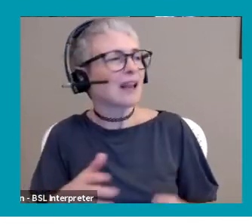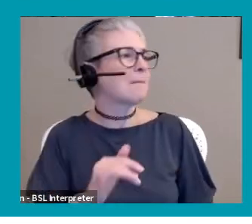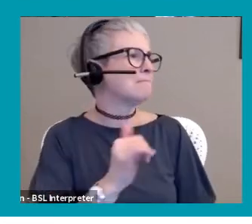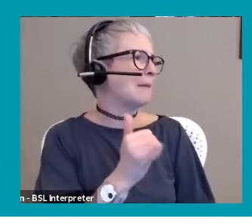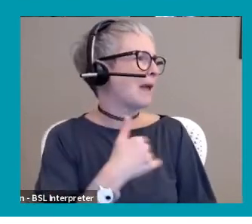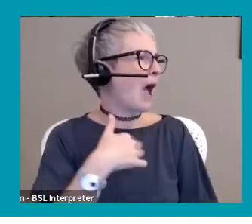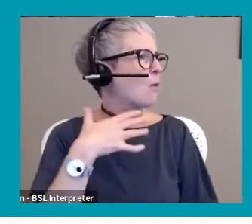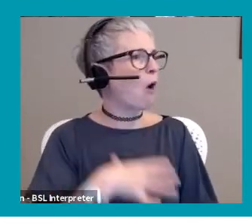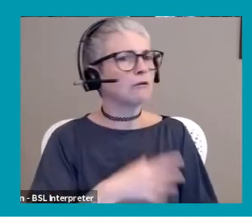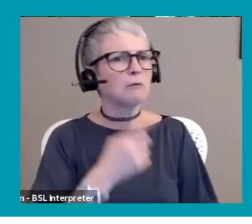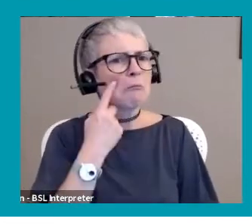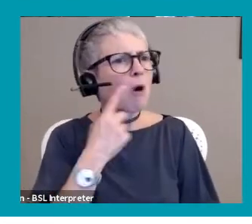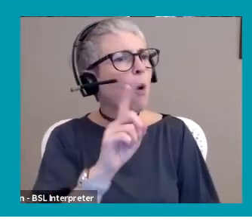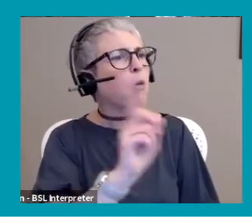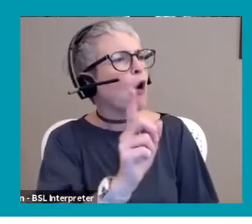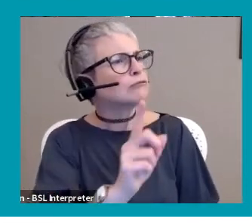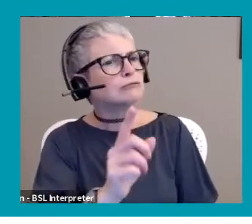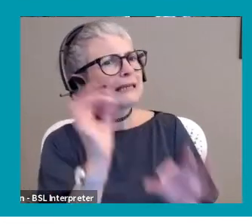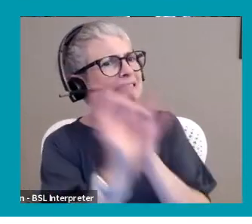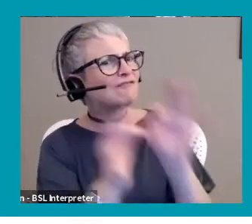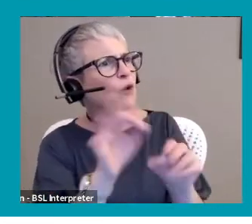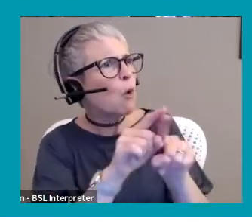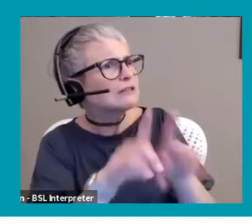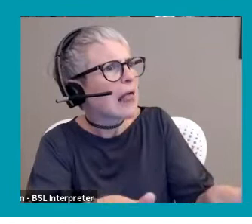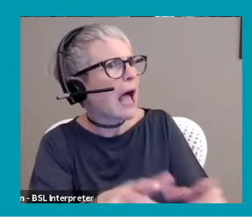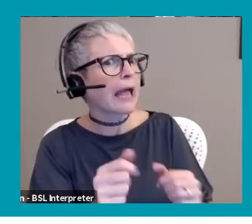interview questions or the types of interviews employers conduct.